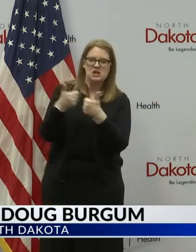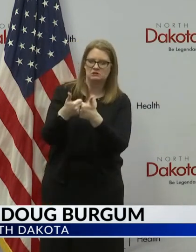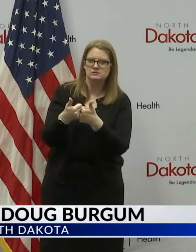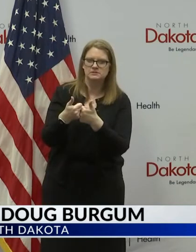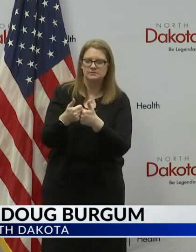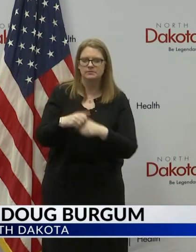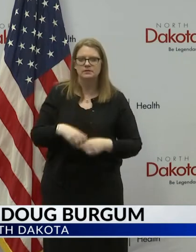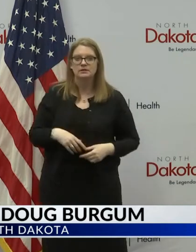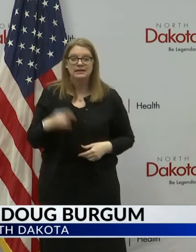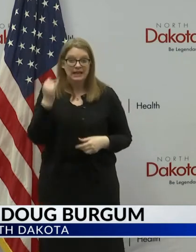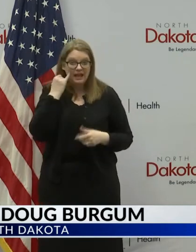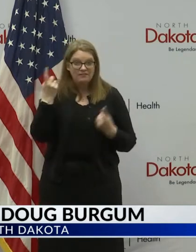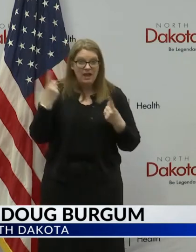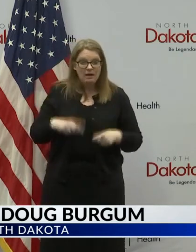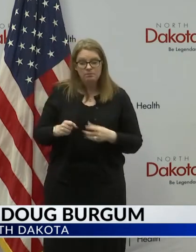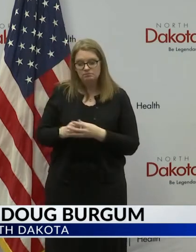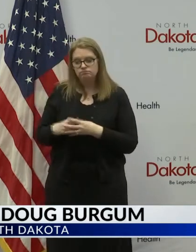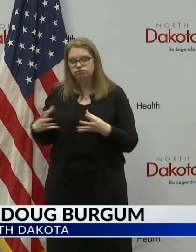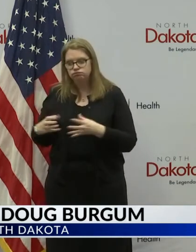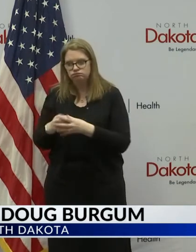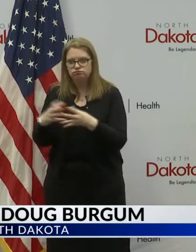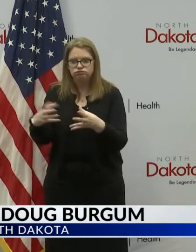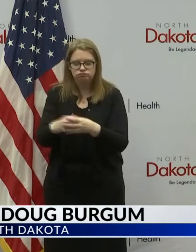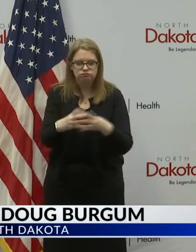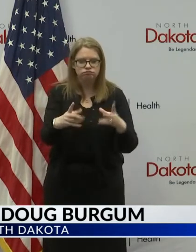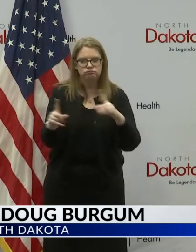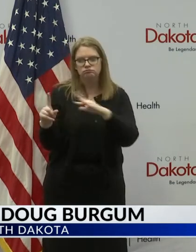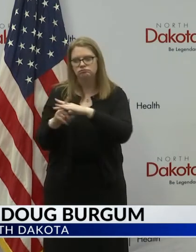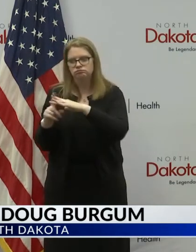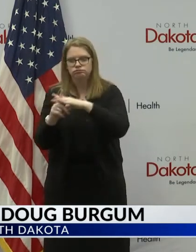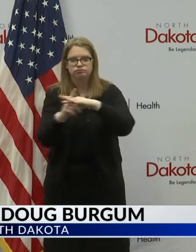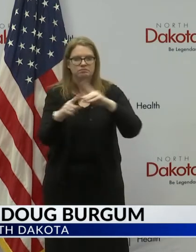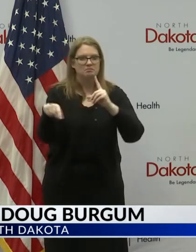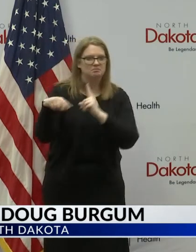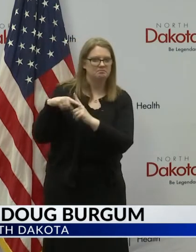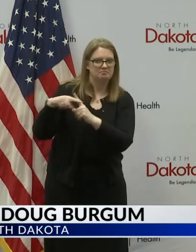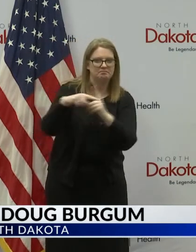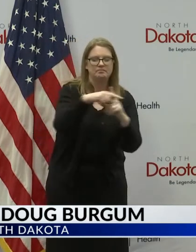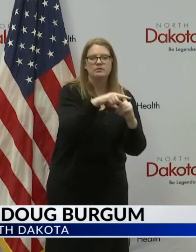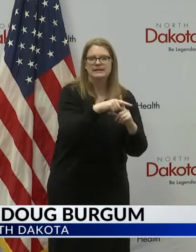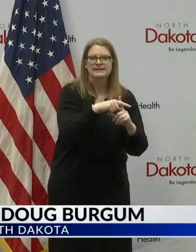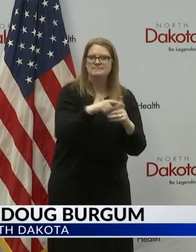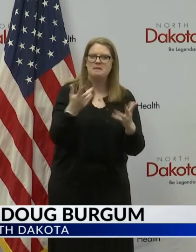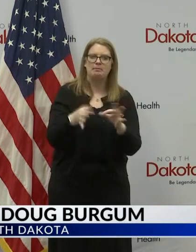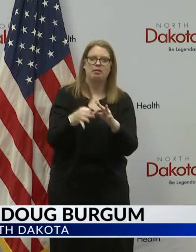IDENTIFIED SOME TRIGGER POINTS. AND AGAIN IF WE'RE CHALLENGED WITH CONTINUED OUTBREAKS, WE MAY